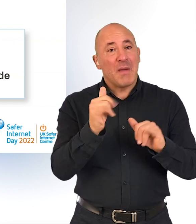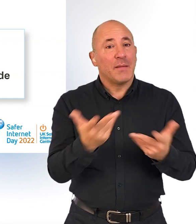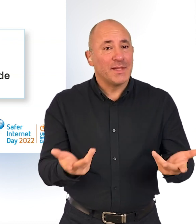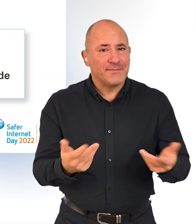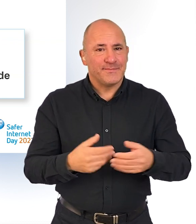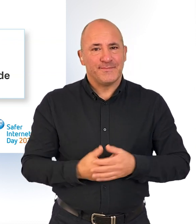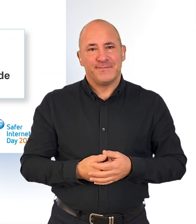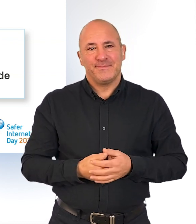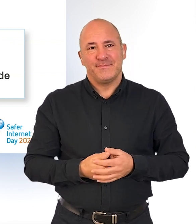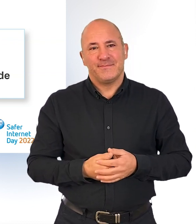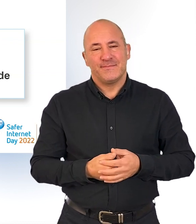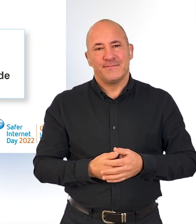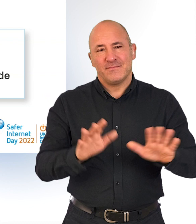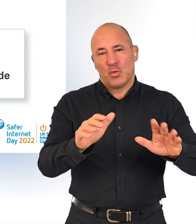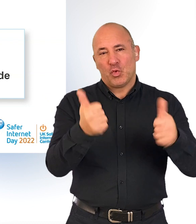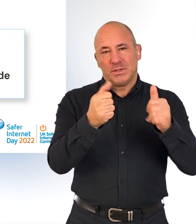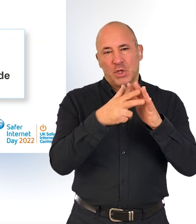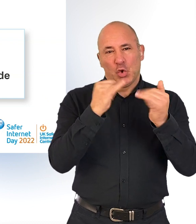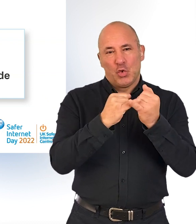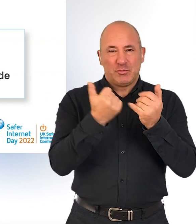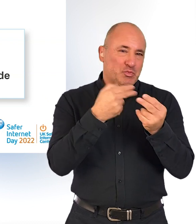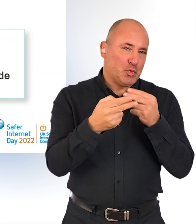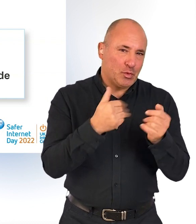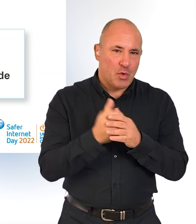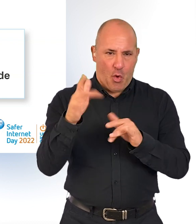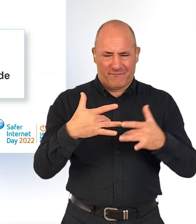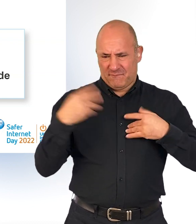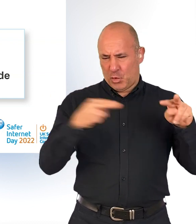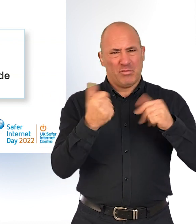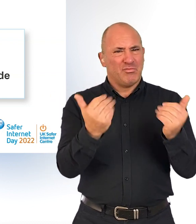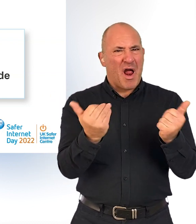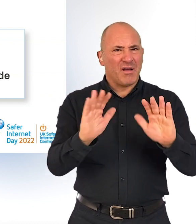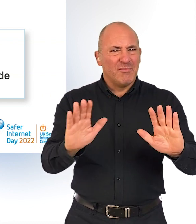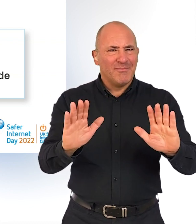and you might do again. The good news is that all perspectives are welcome